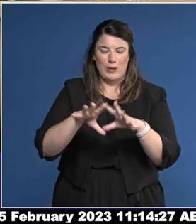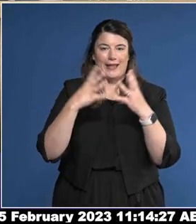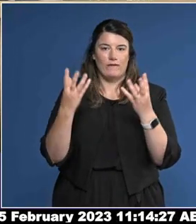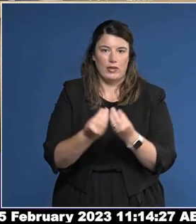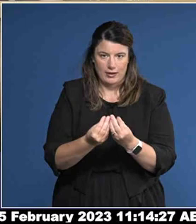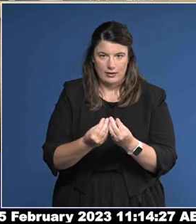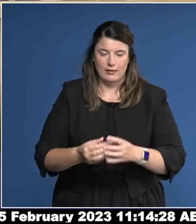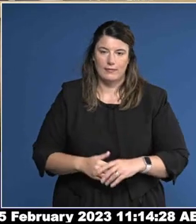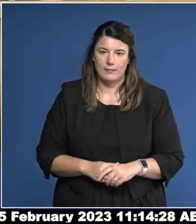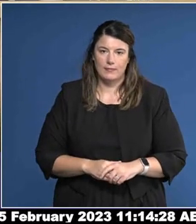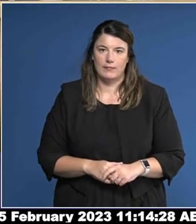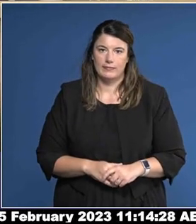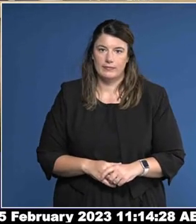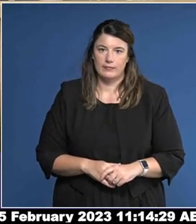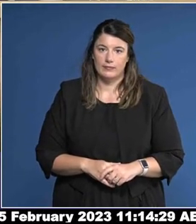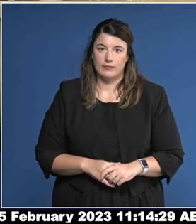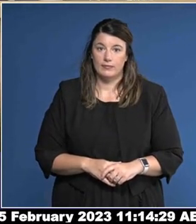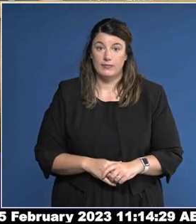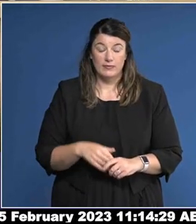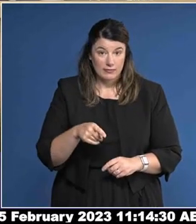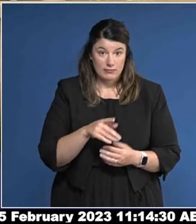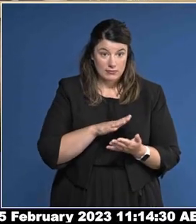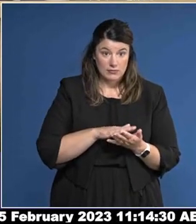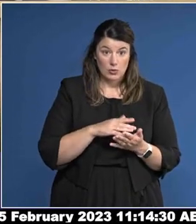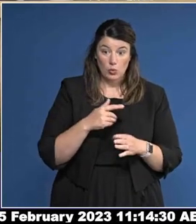That's being done in a very staggered and considered way because the organisation at